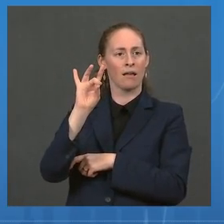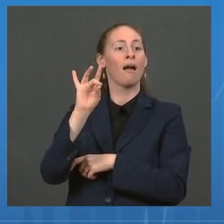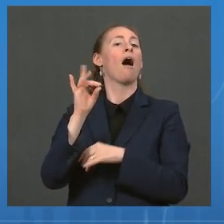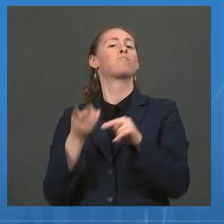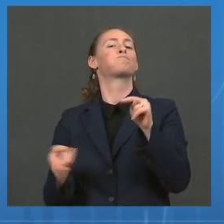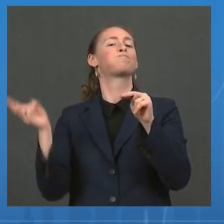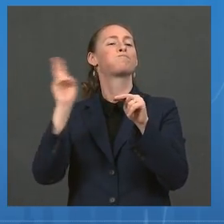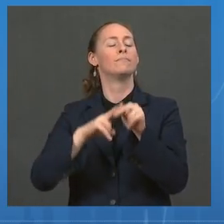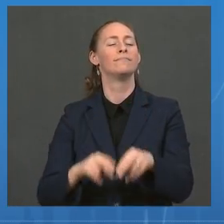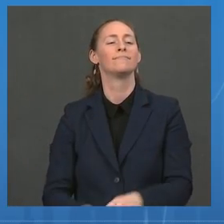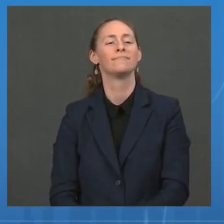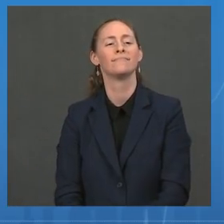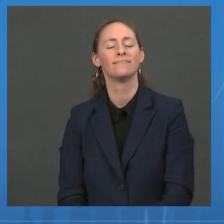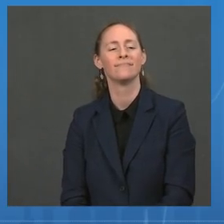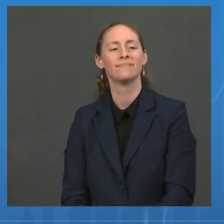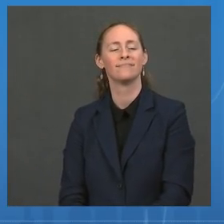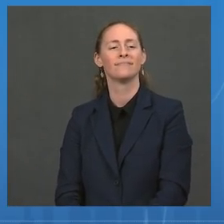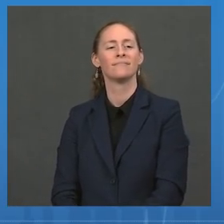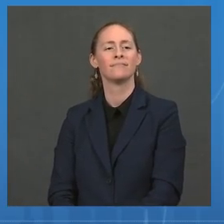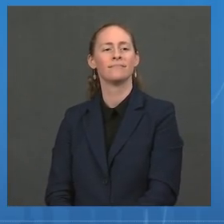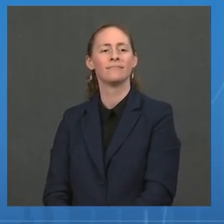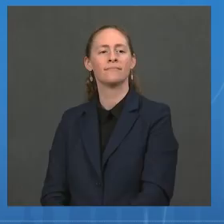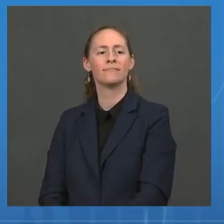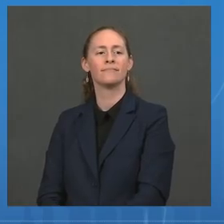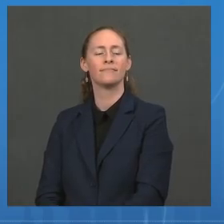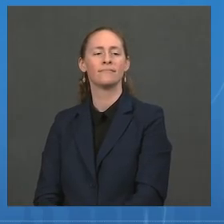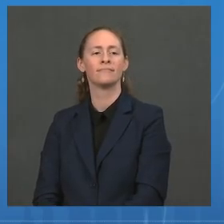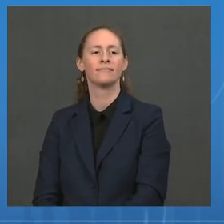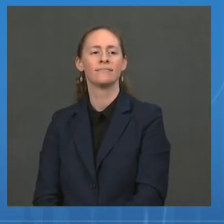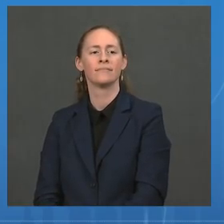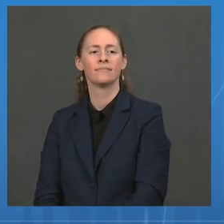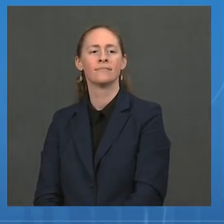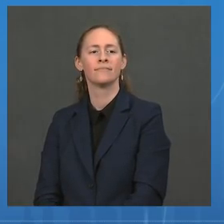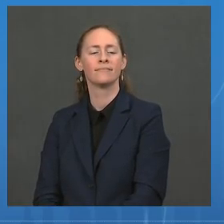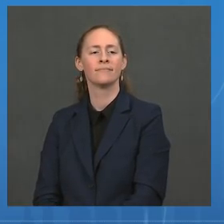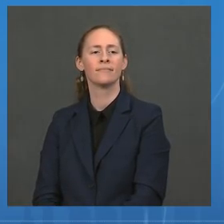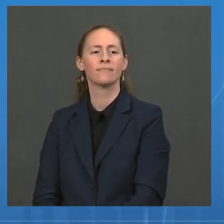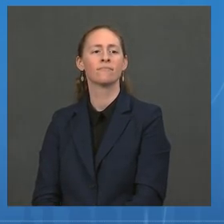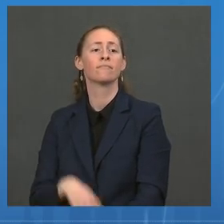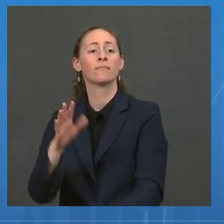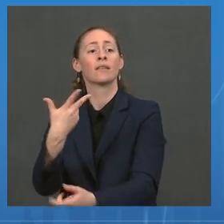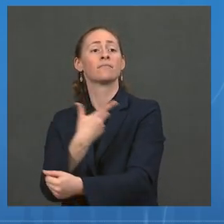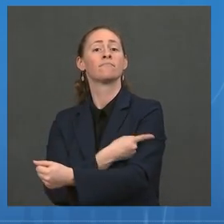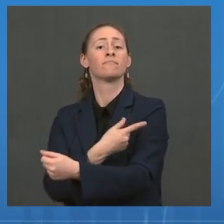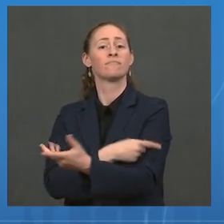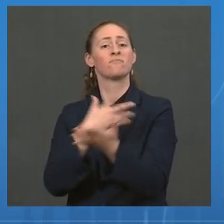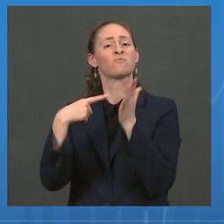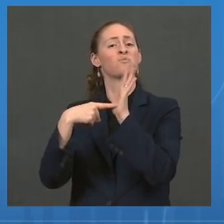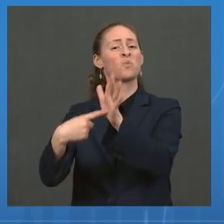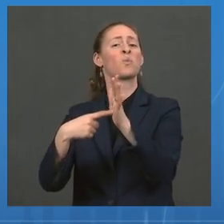Vaccine requirements reflect a fundamental reality that our individual decisions affect other people